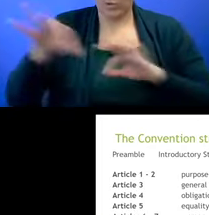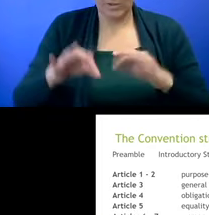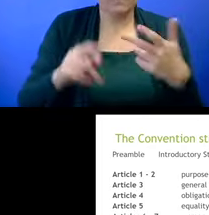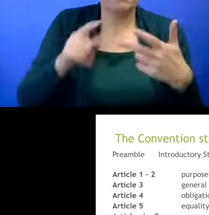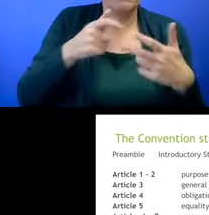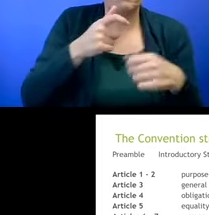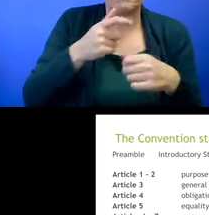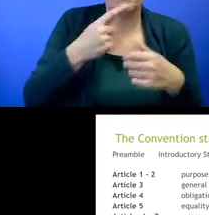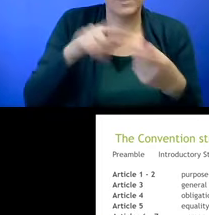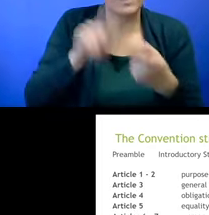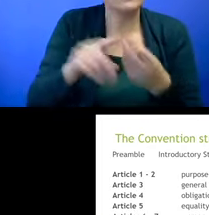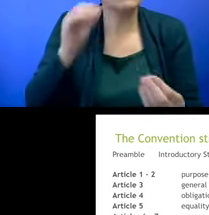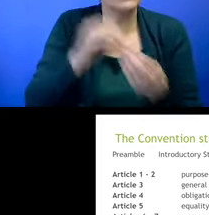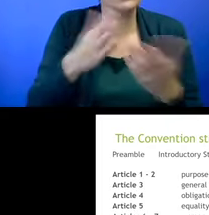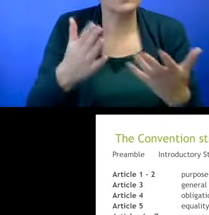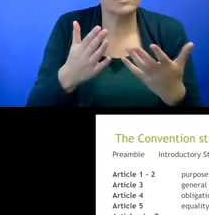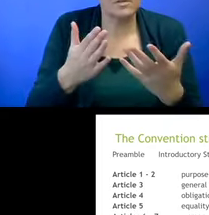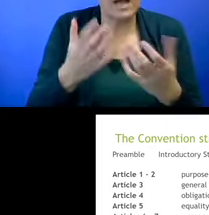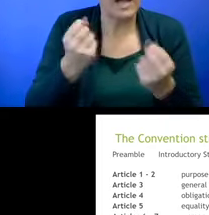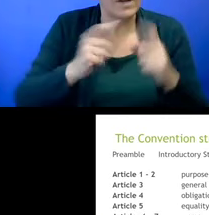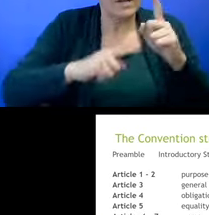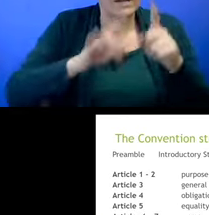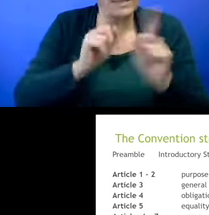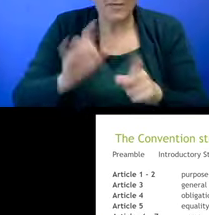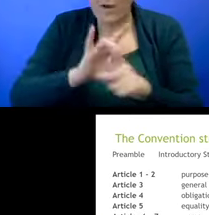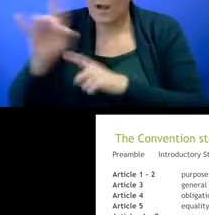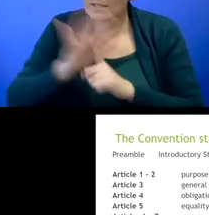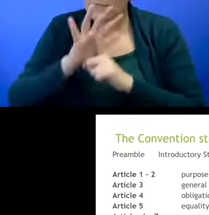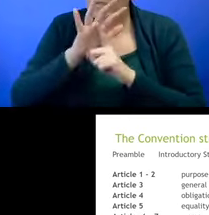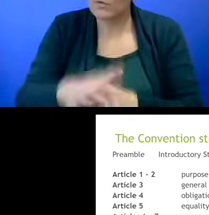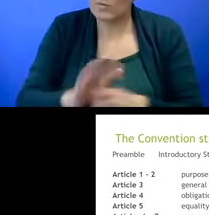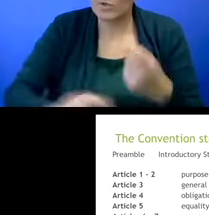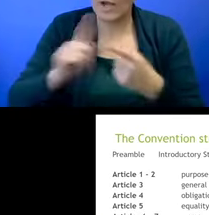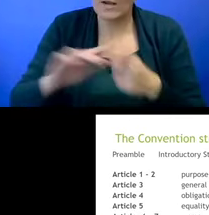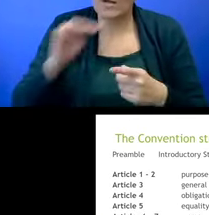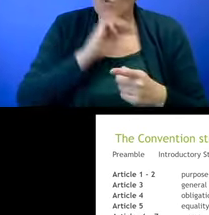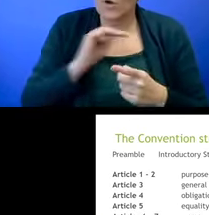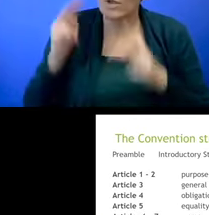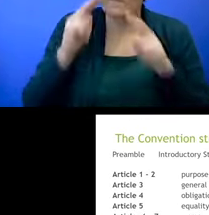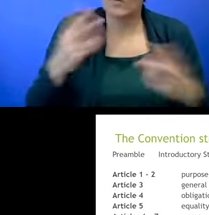it also mentions a concern for multiple forms of discrimination, and the importance of a gender perspective.